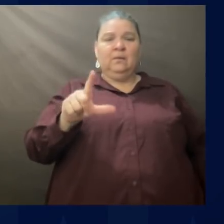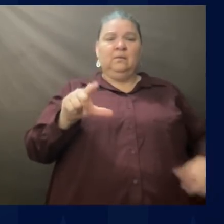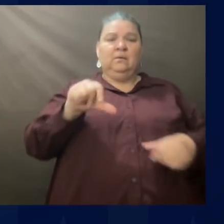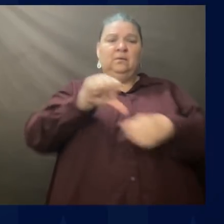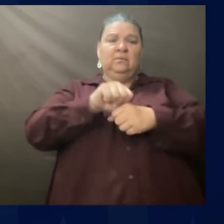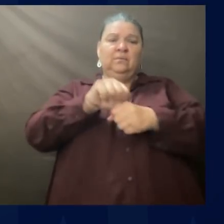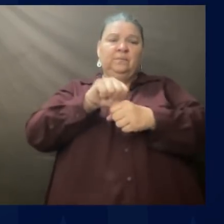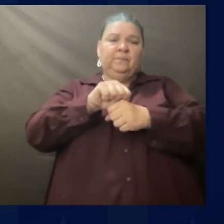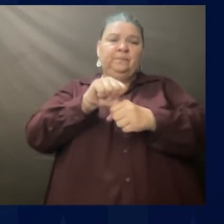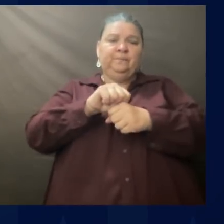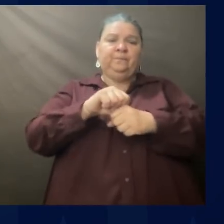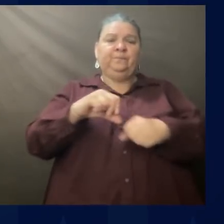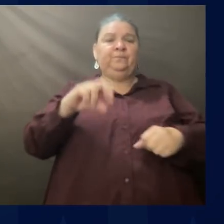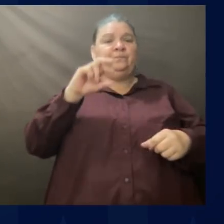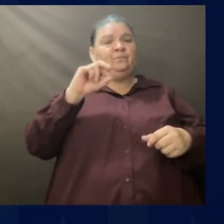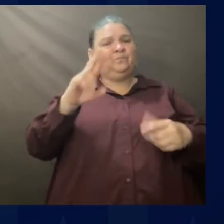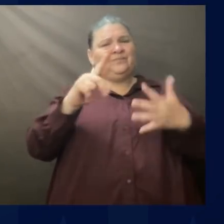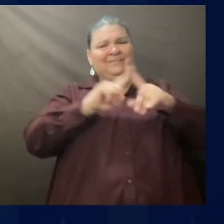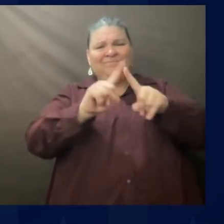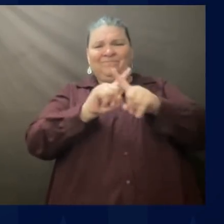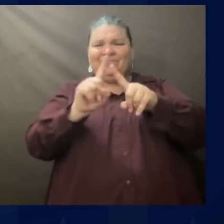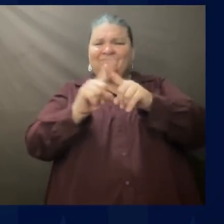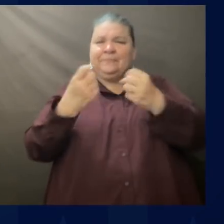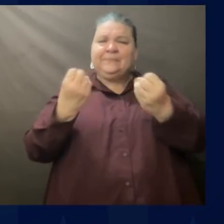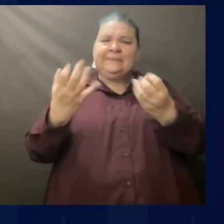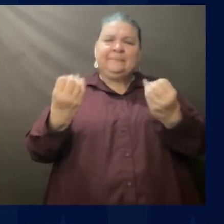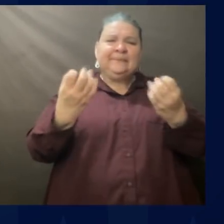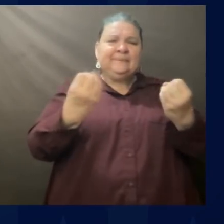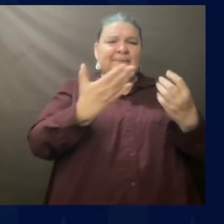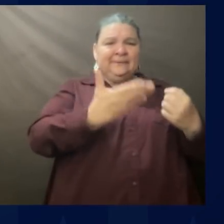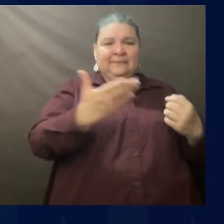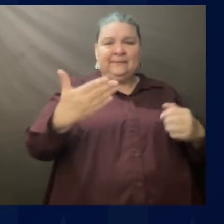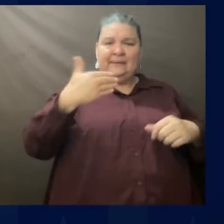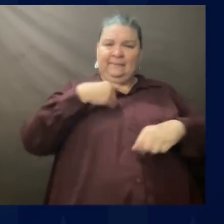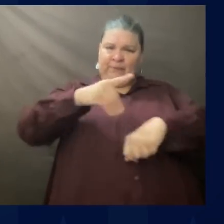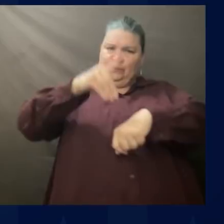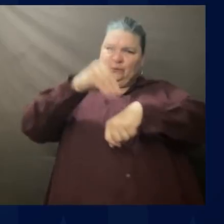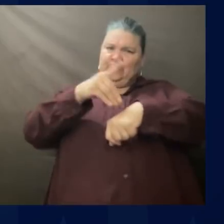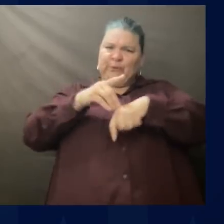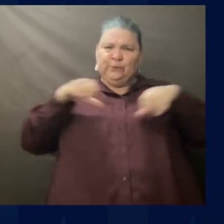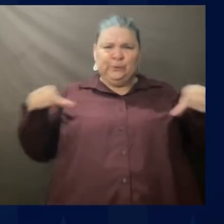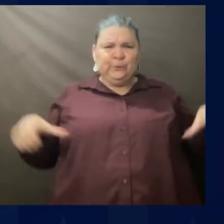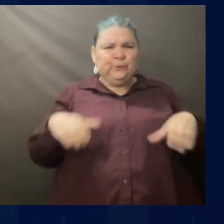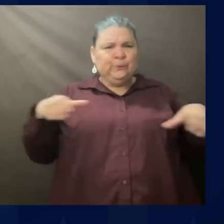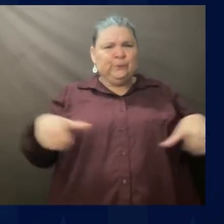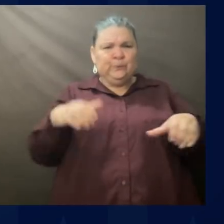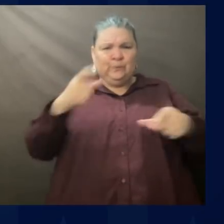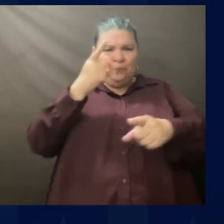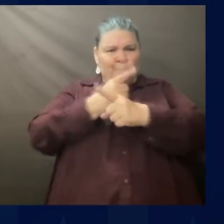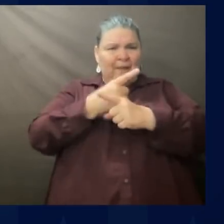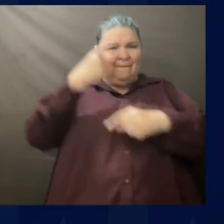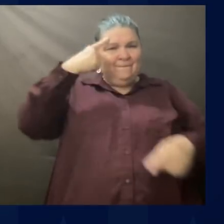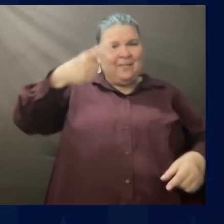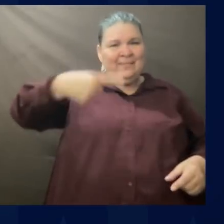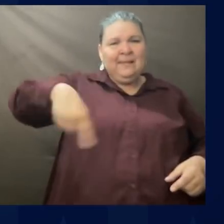And I am determined to make sure that our brave service families and members that served alongside them